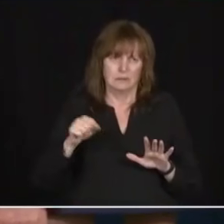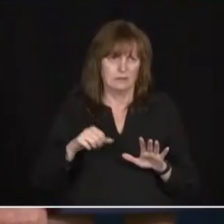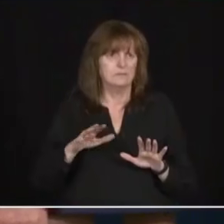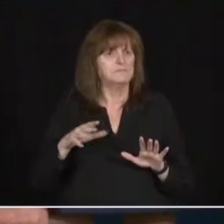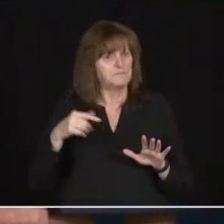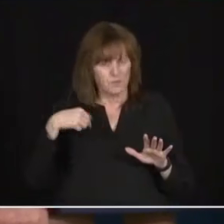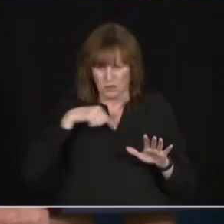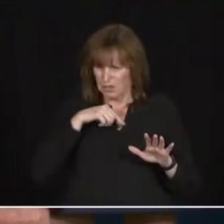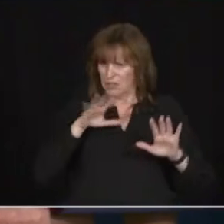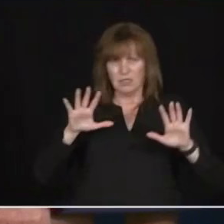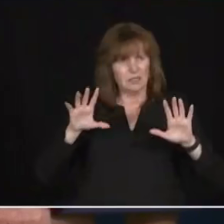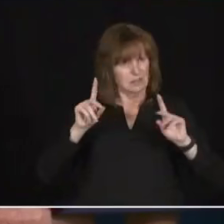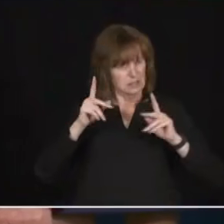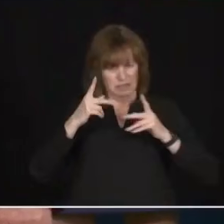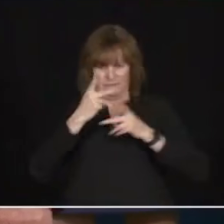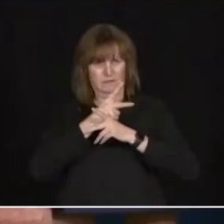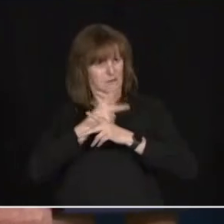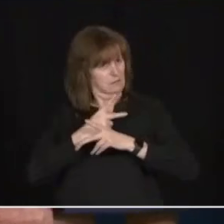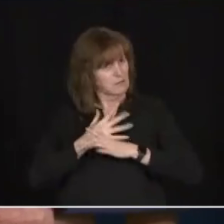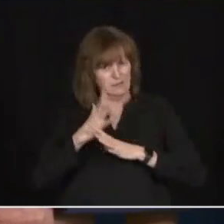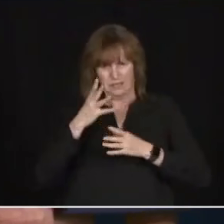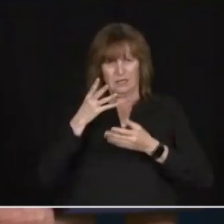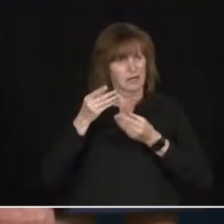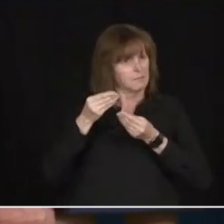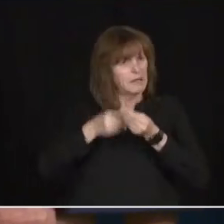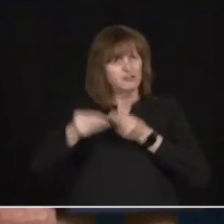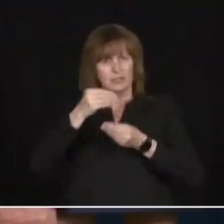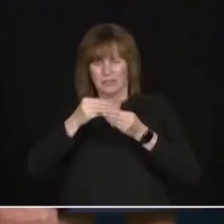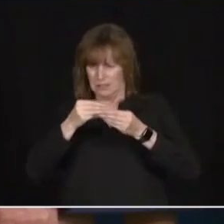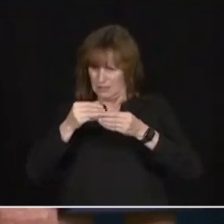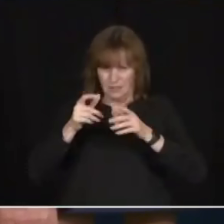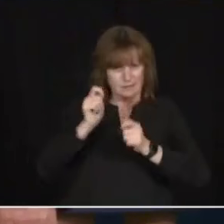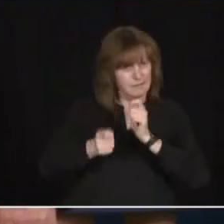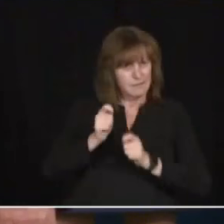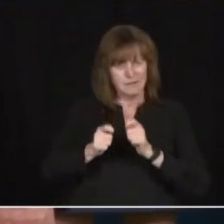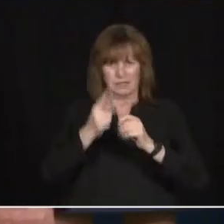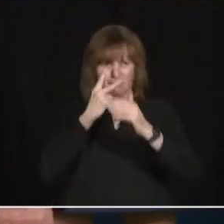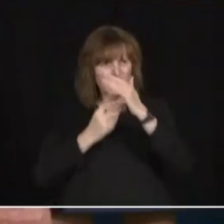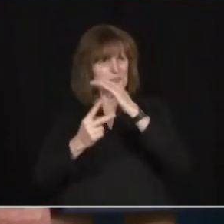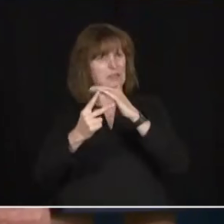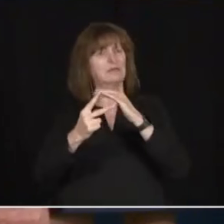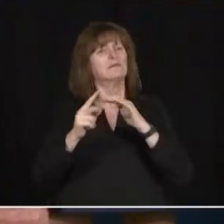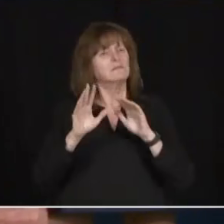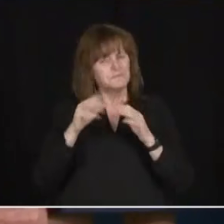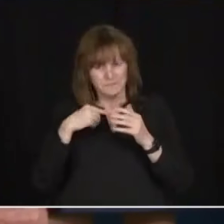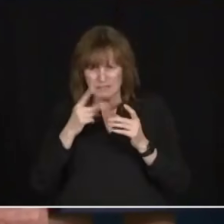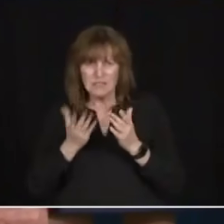In terms of the impact on the economy, there are significant impacts, it's one of the reasons why,